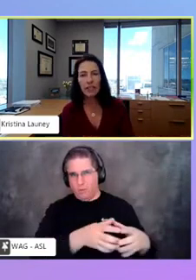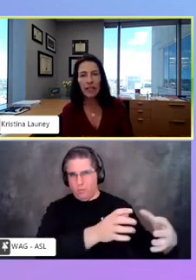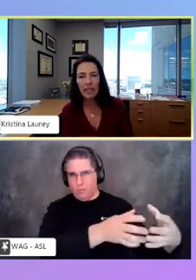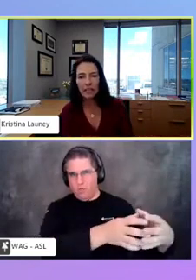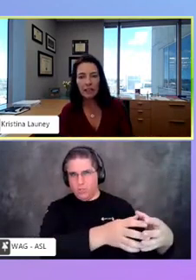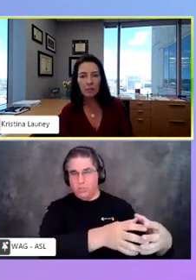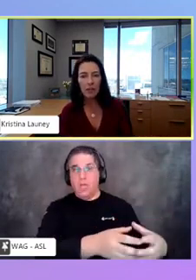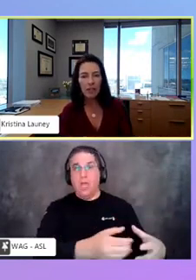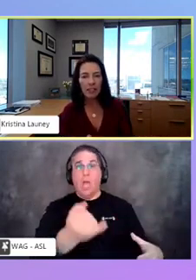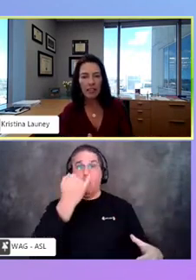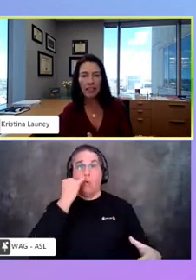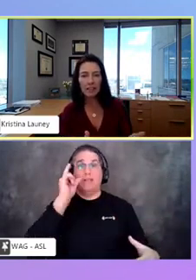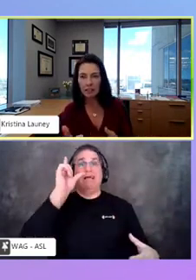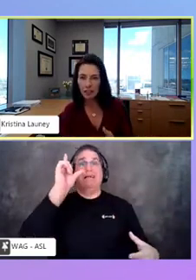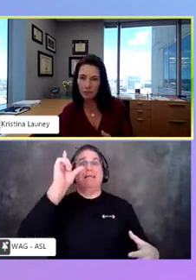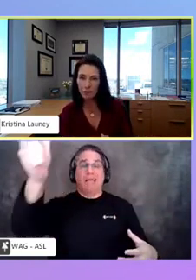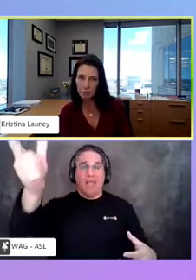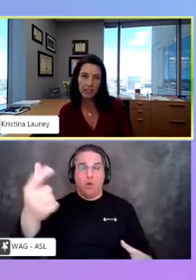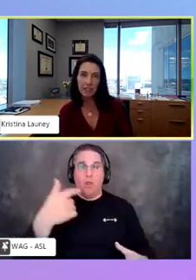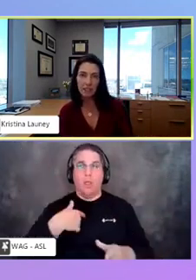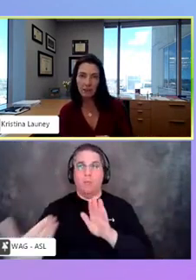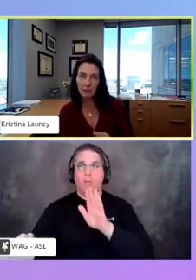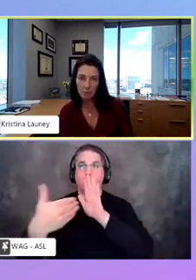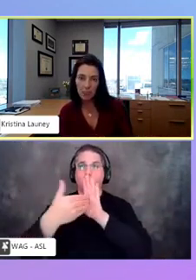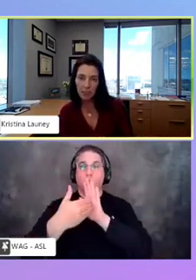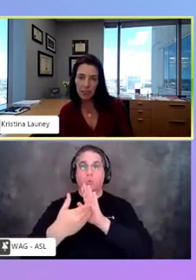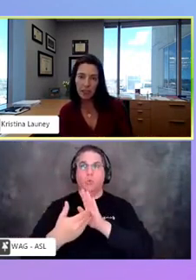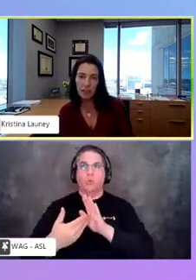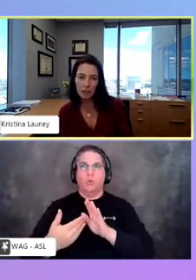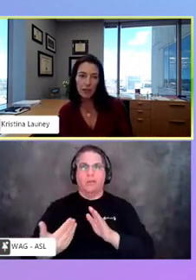was confidential or not, but just a settlement agreement